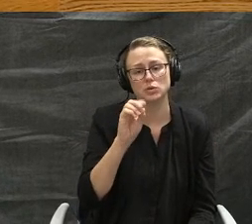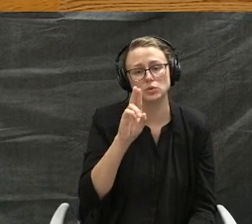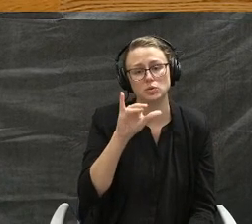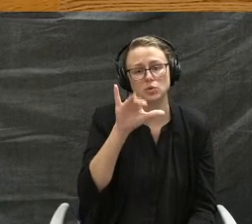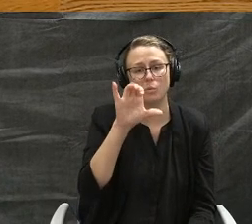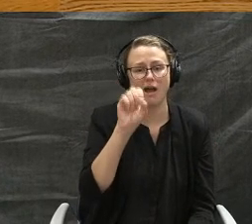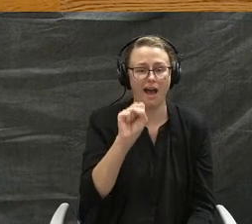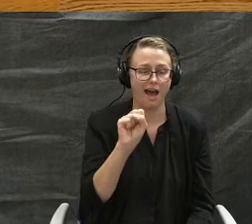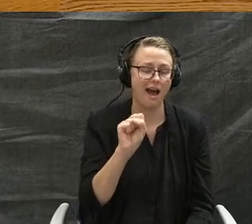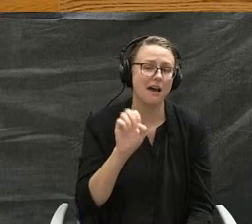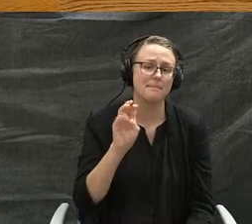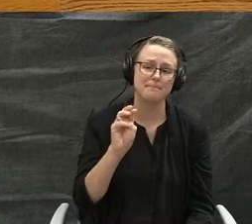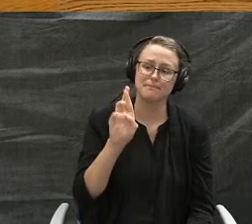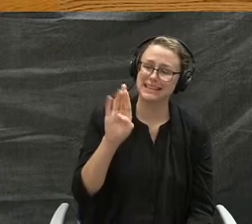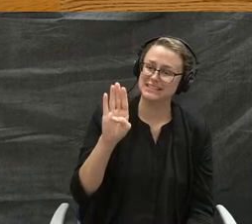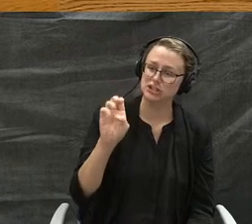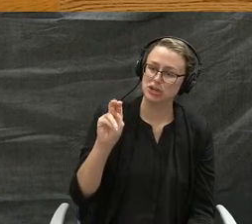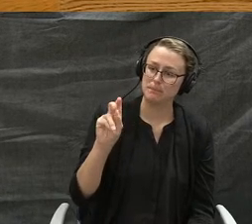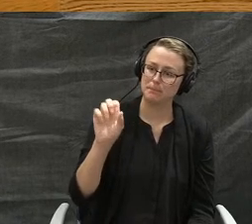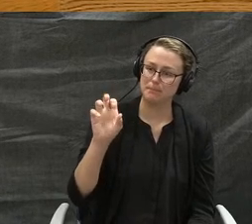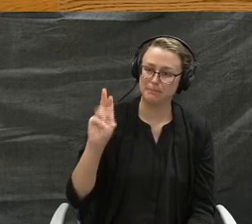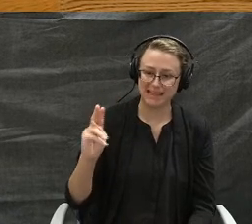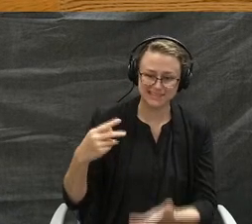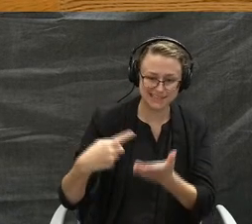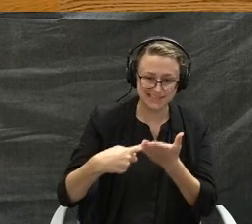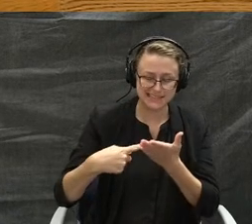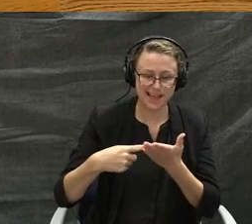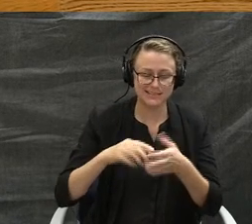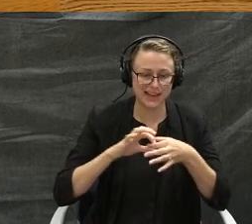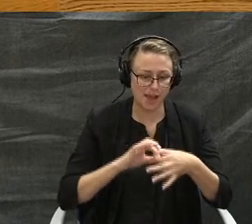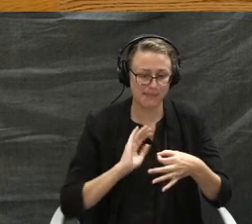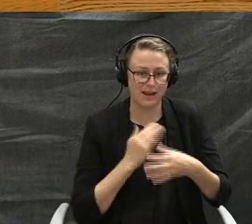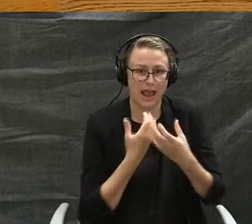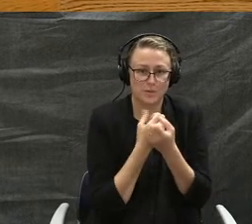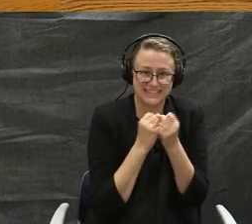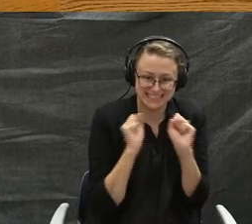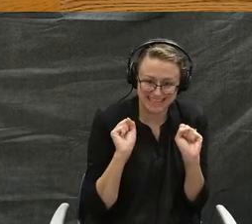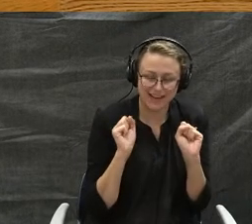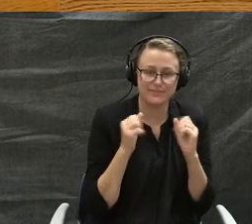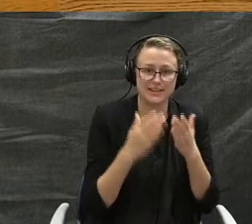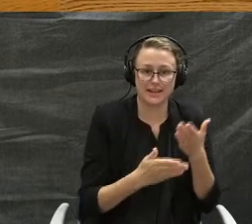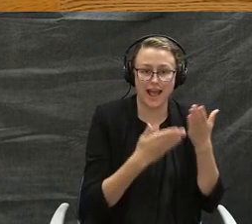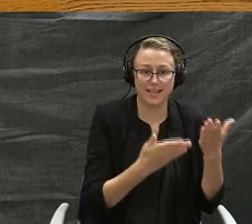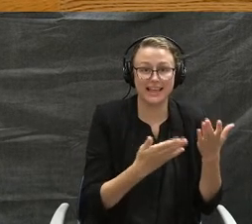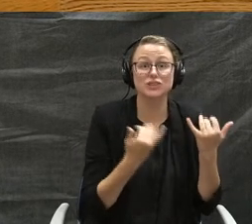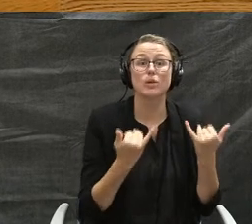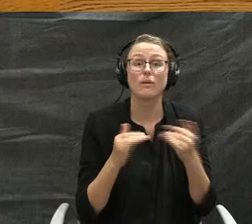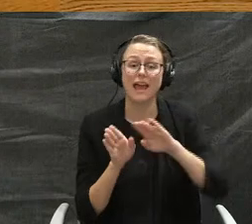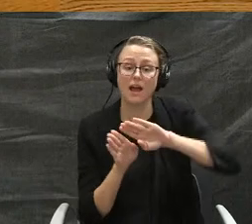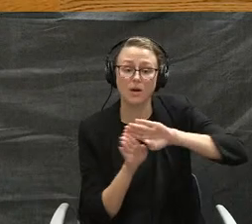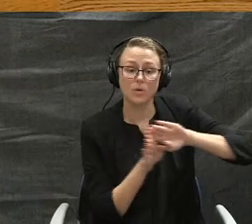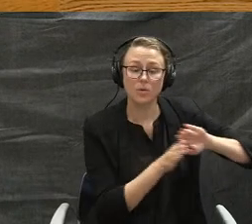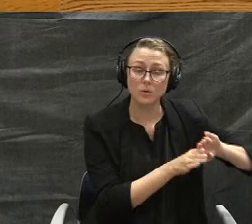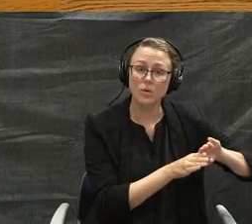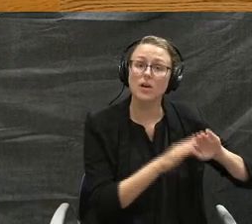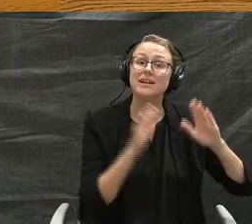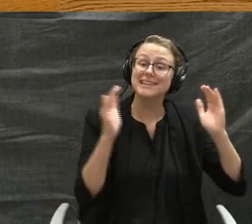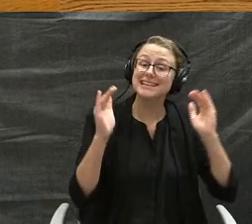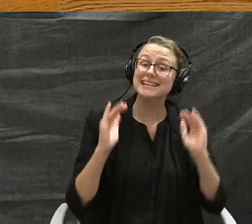safety and health guidelines. I know we're going to move on to our next discussion, an impossible decision, but before